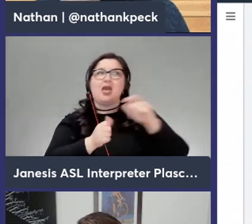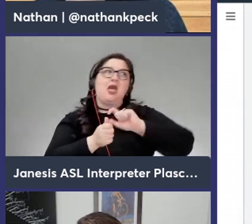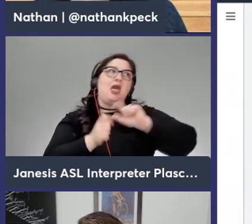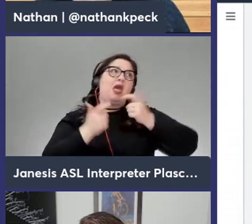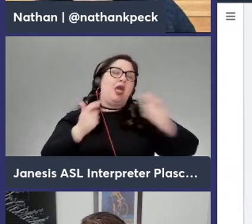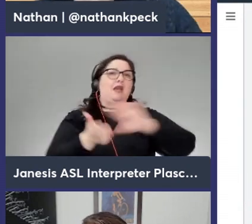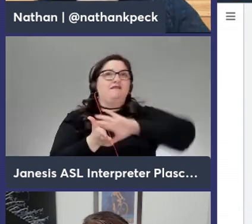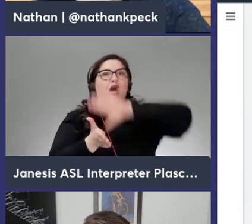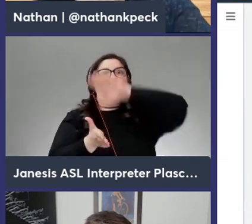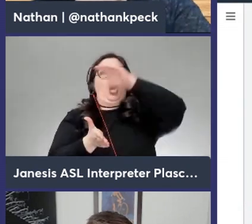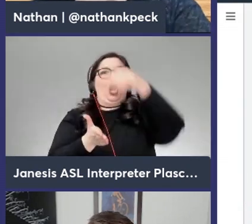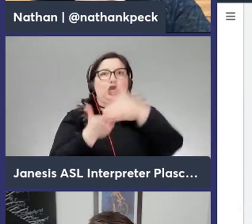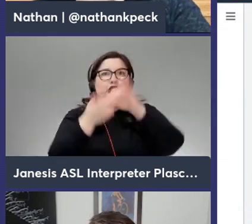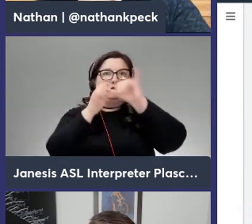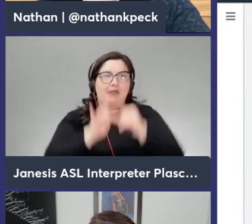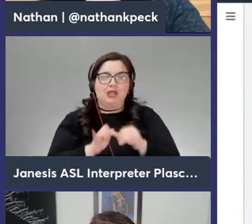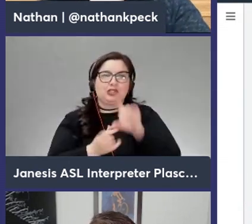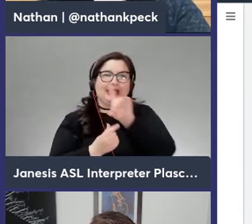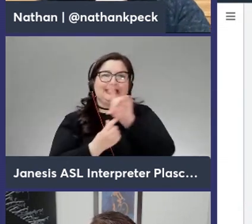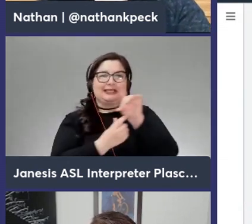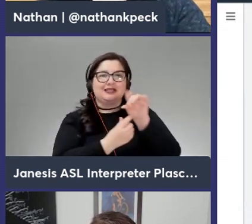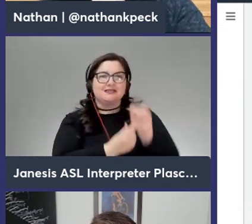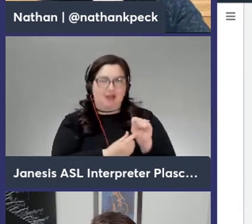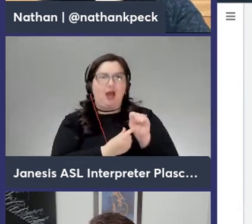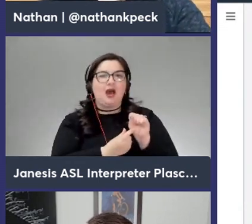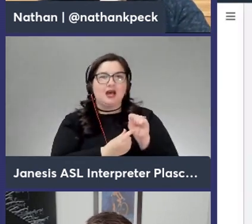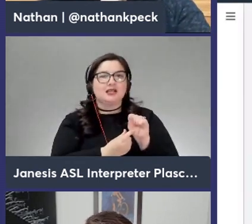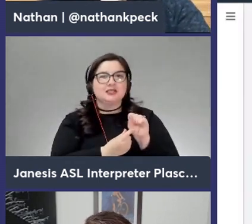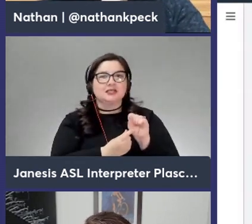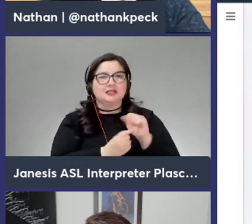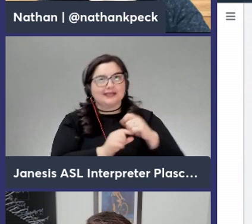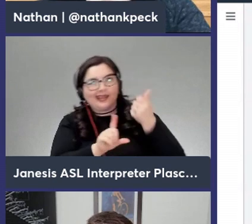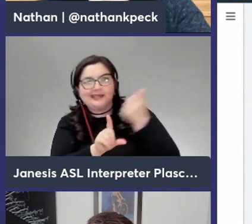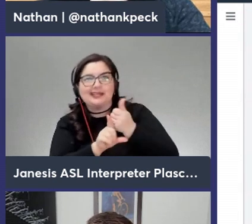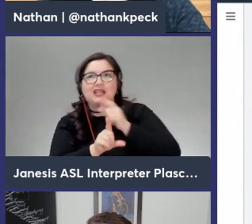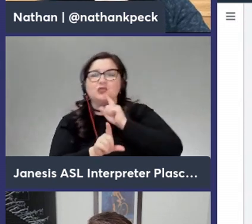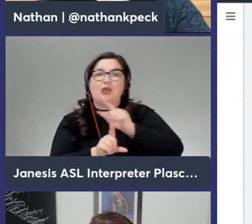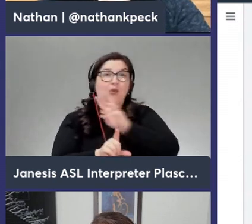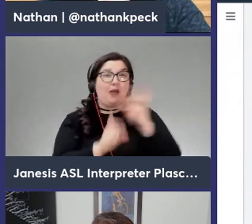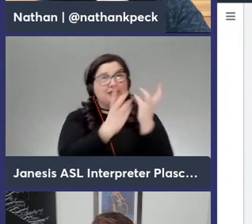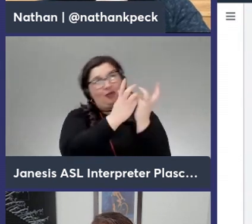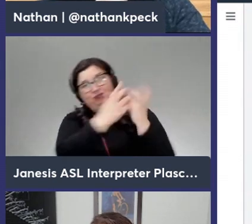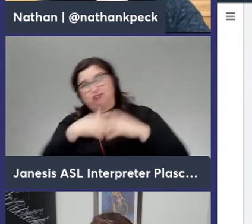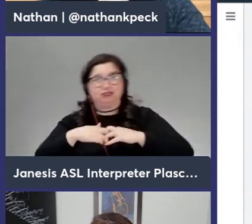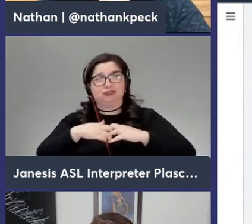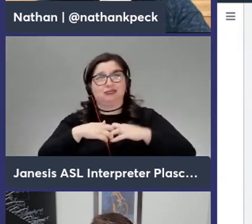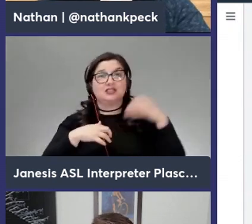that can really do a number on a website. Take down websites. And so having that layer of protection